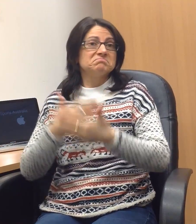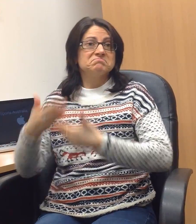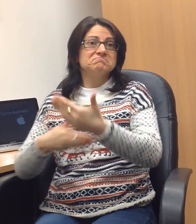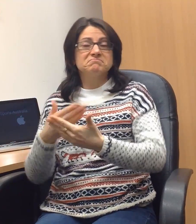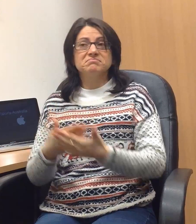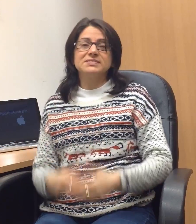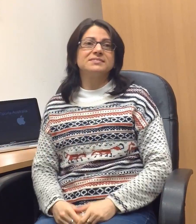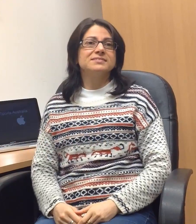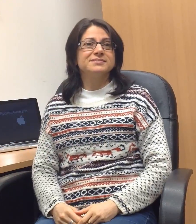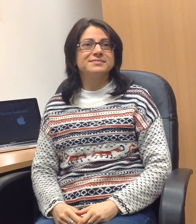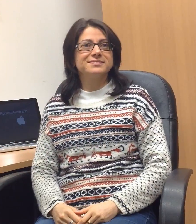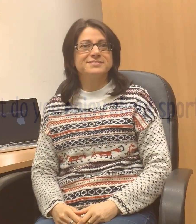I really enjoyed it.